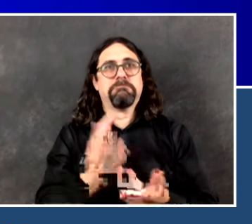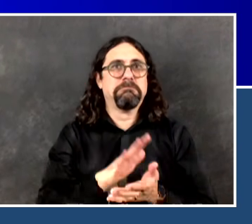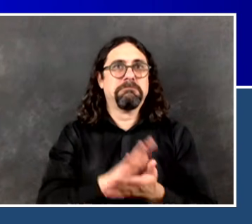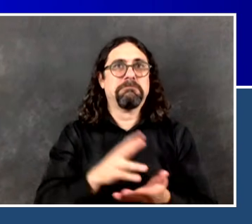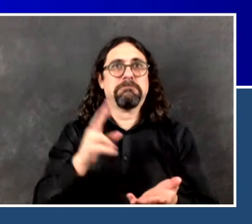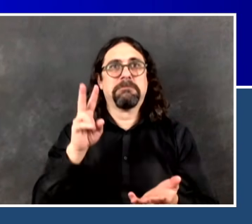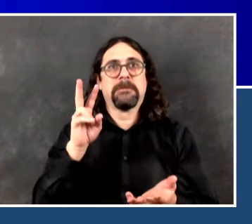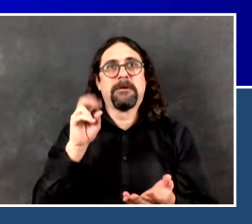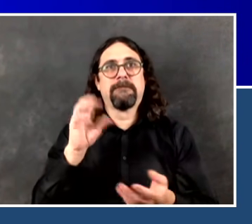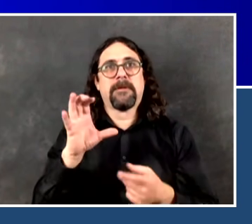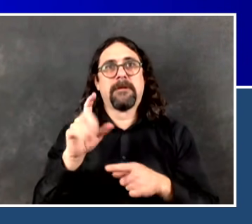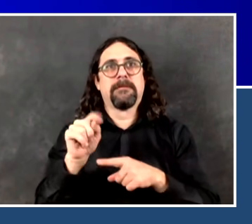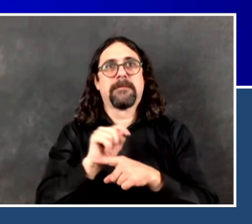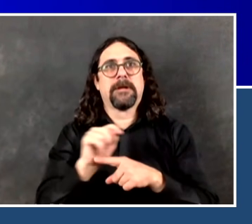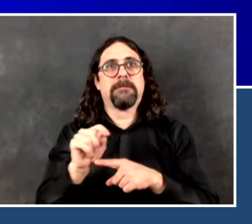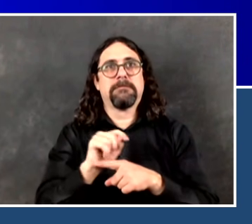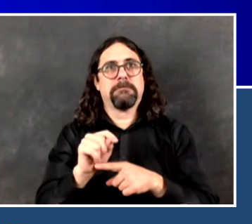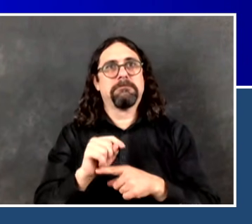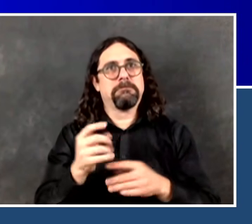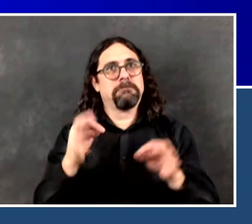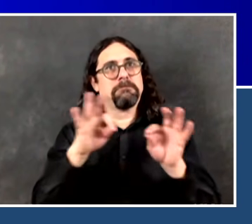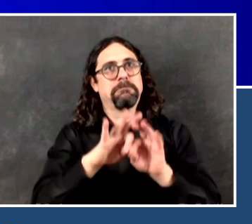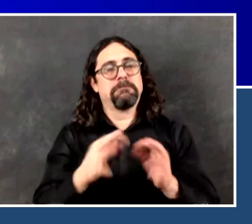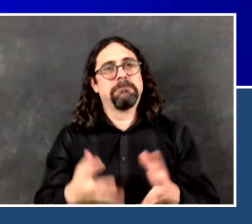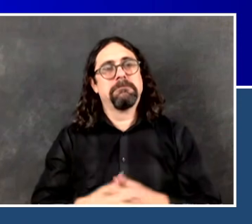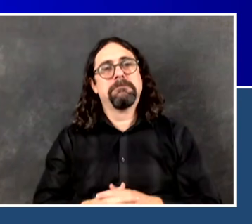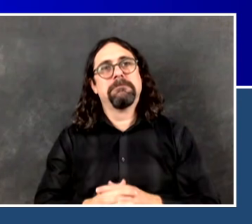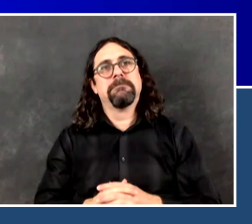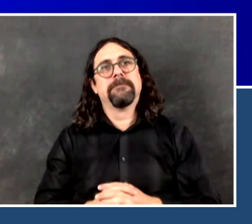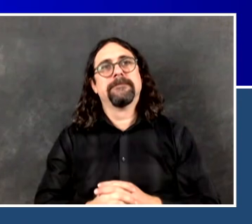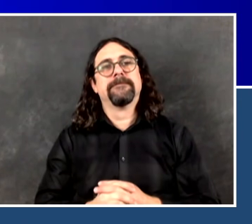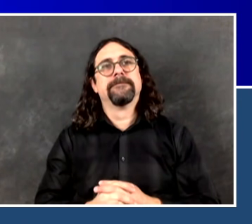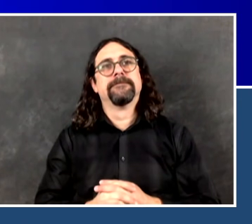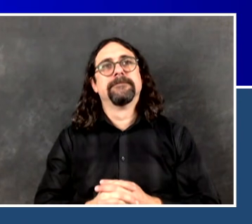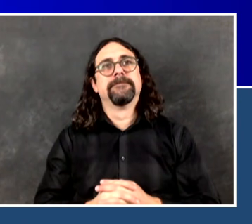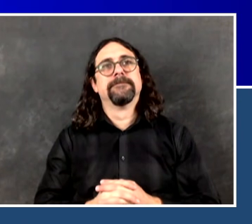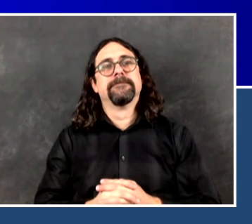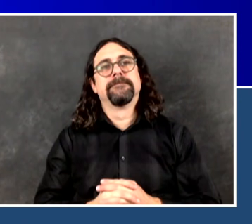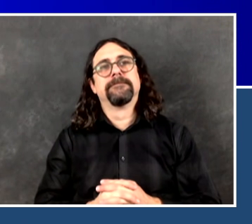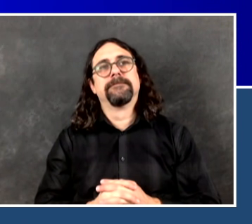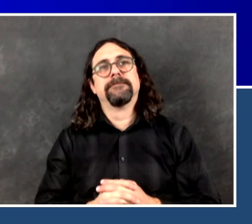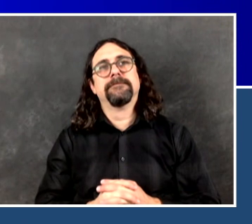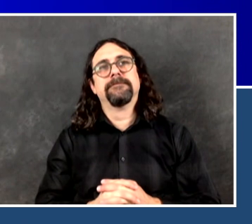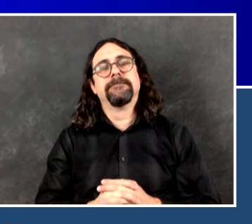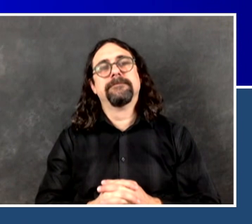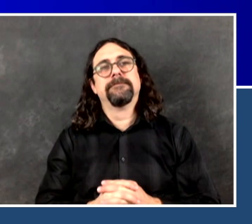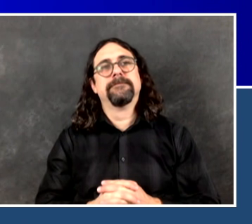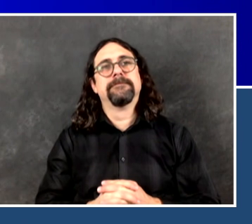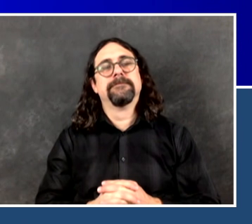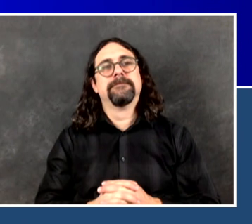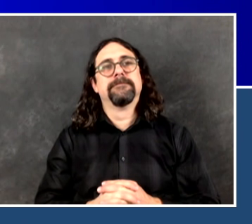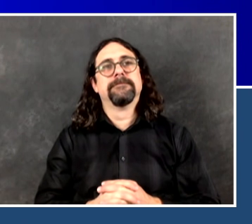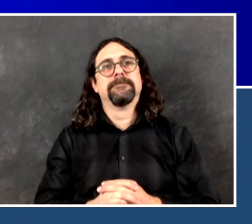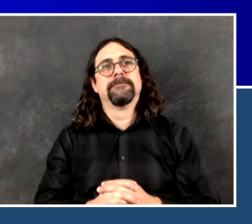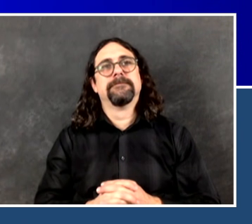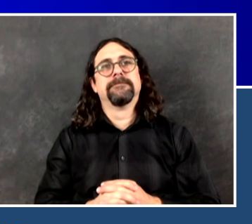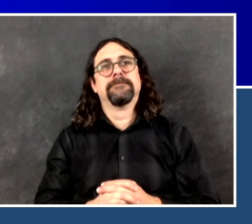HIGHER EDUCATION, VOCATIONAL TRAINING. ALL OF THEM WILL BE AT THE L T D THROUGH THE RESTART. WE'LL START RIG